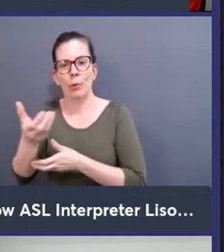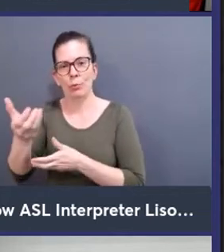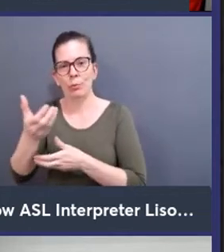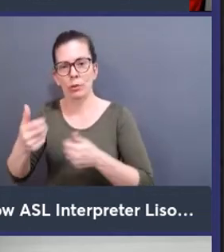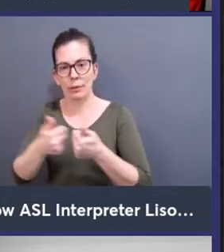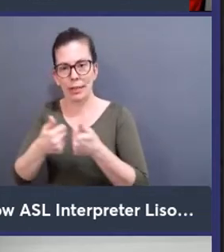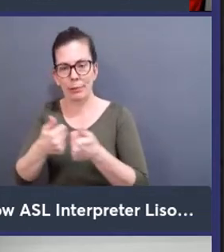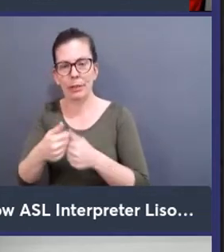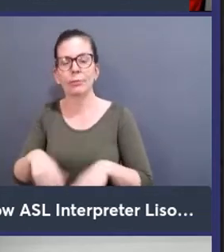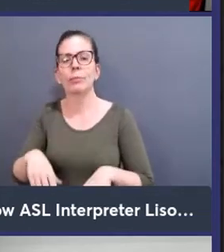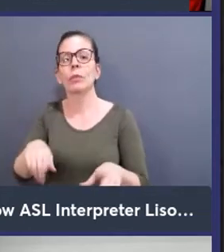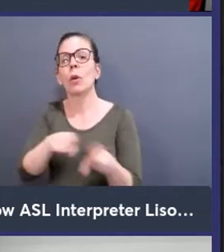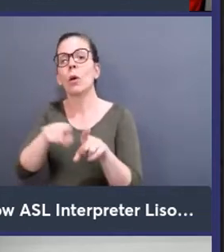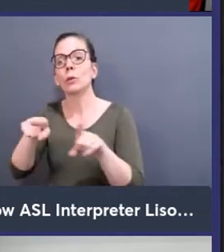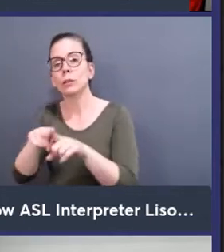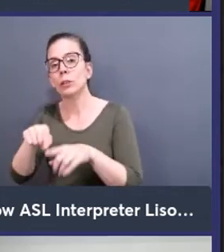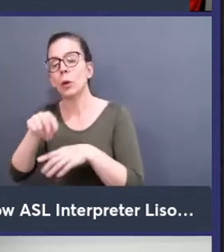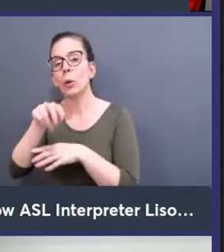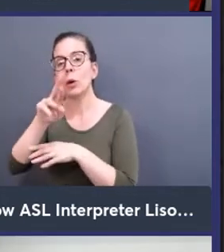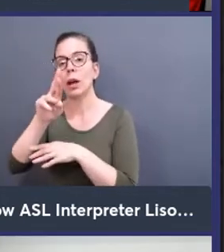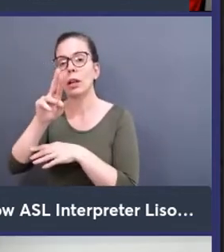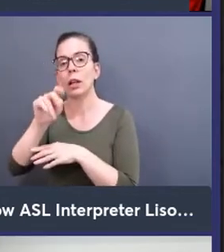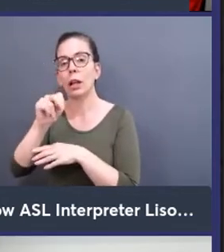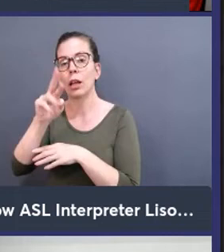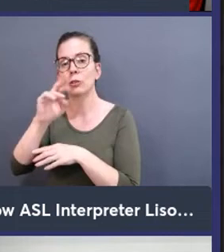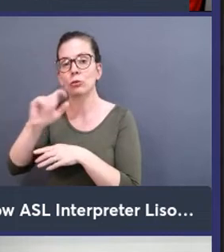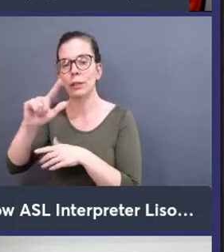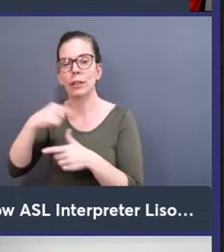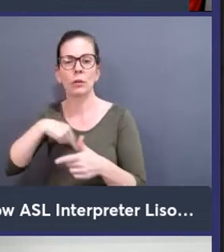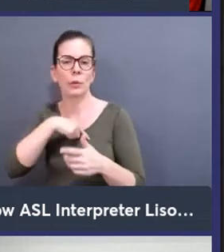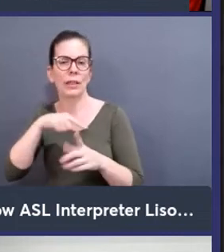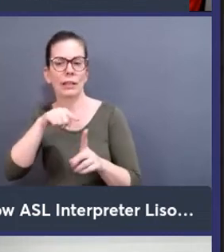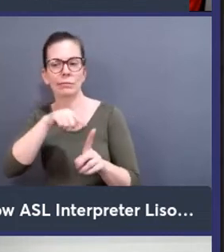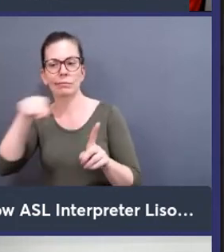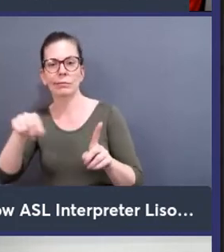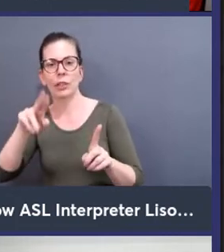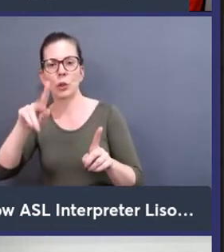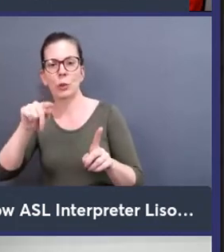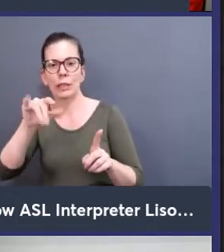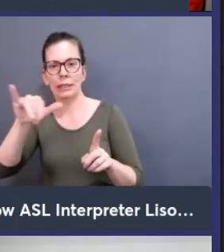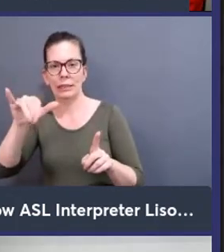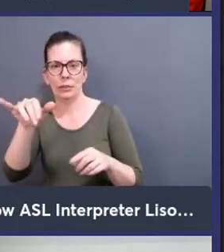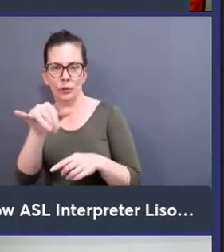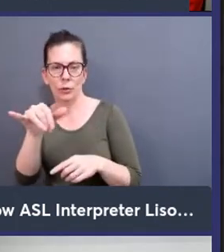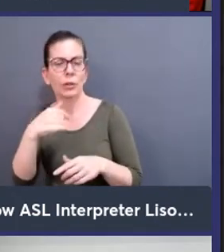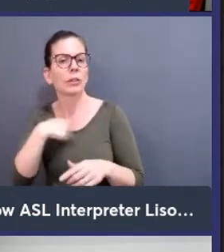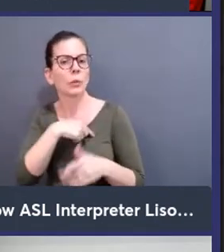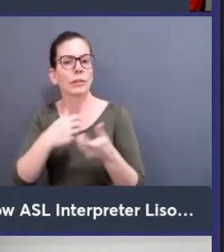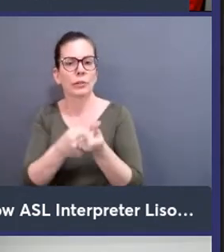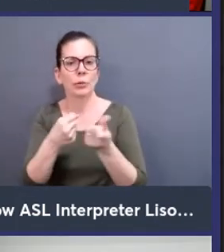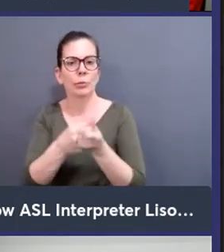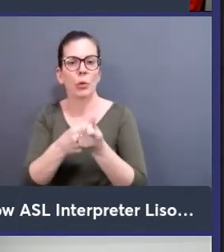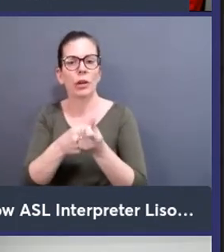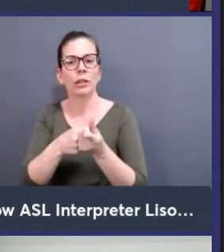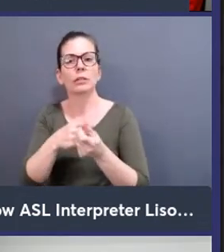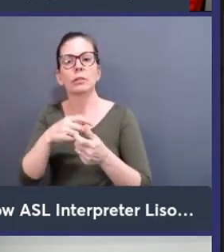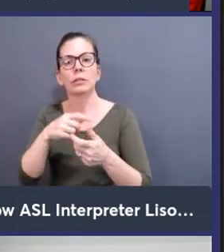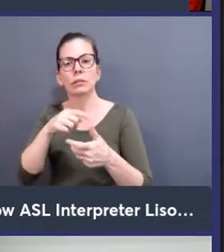and then follow that with Unity as well. So we have support for these coming soon